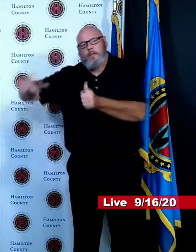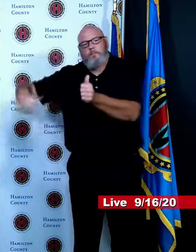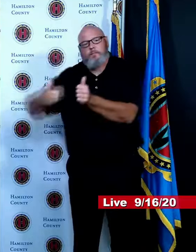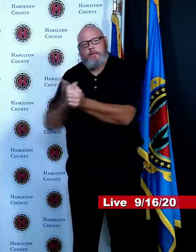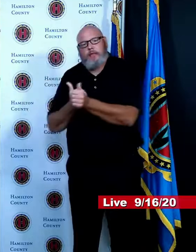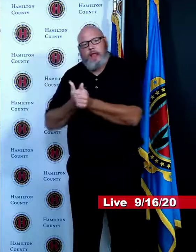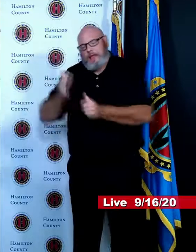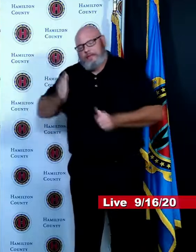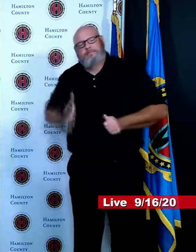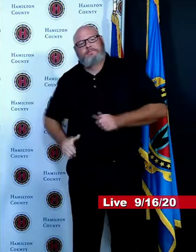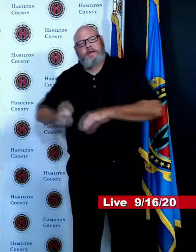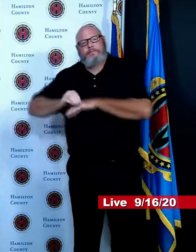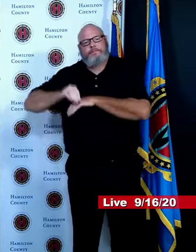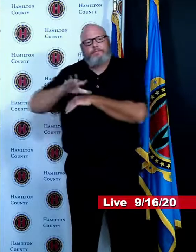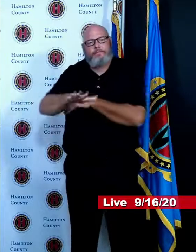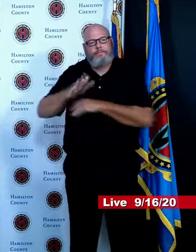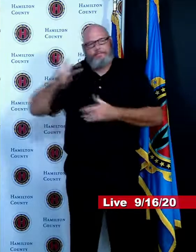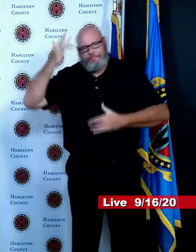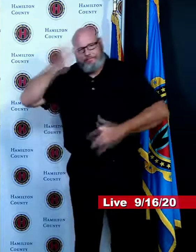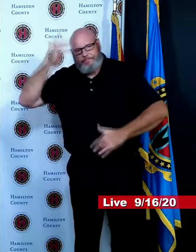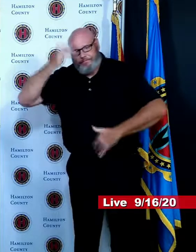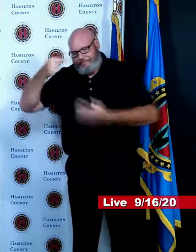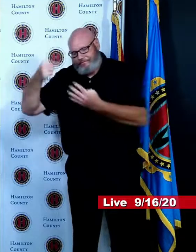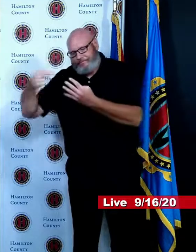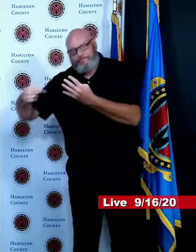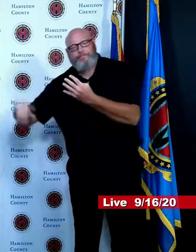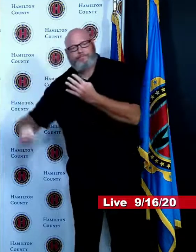alert which is has the county of butler